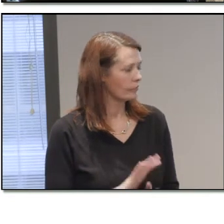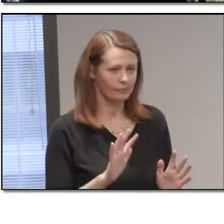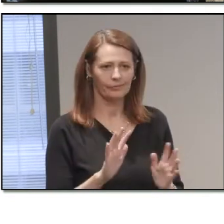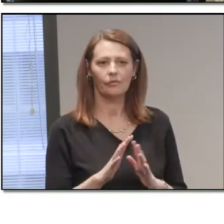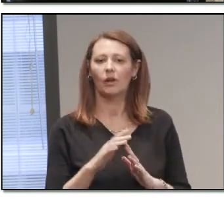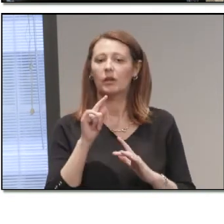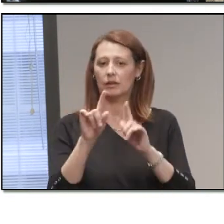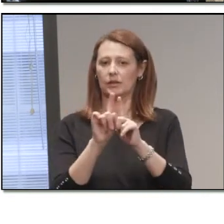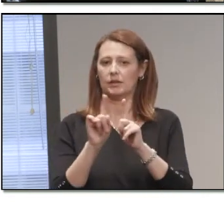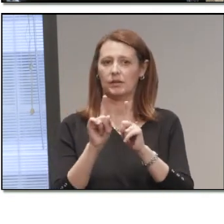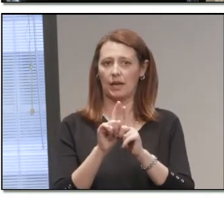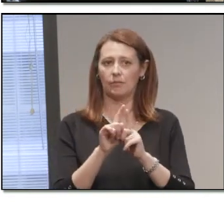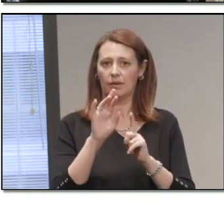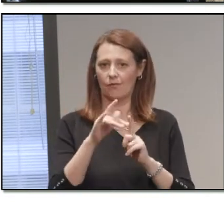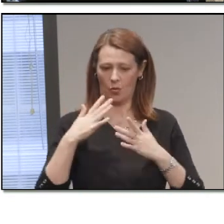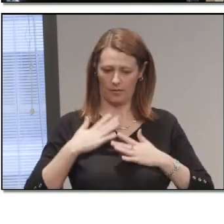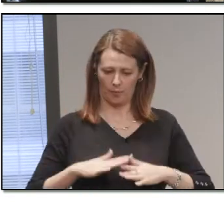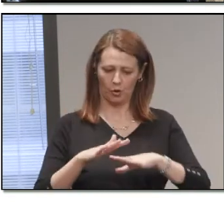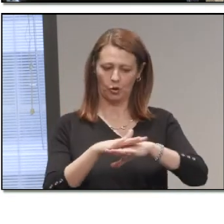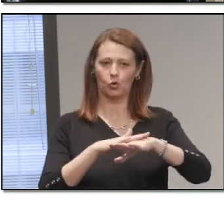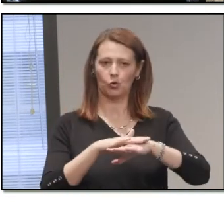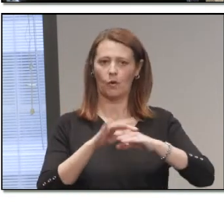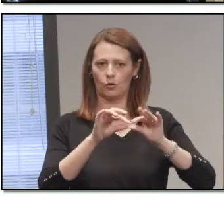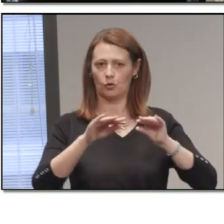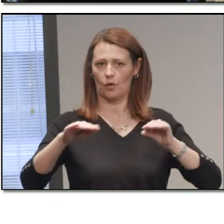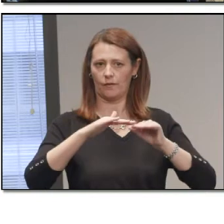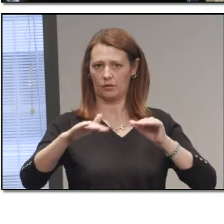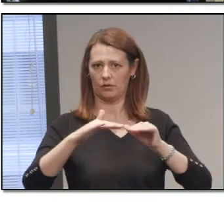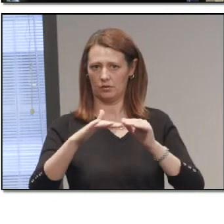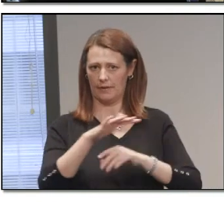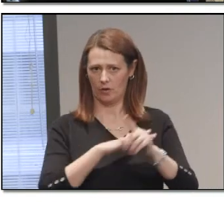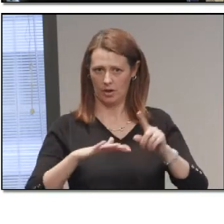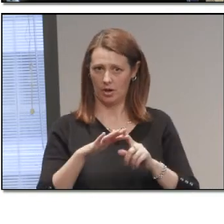The same is true of the body surface area, and the reason that body surface area is important